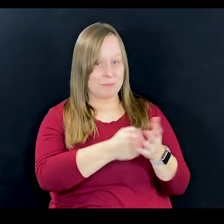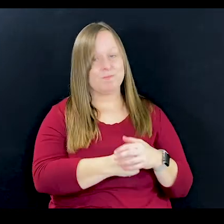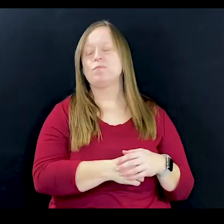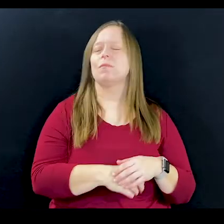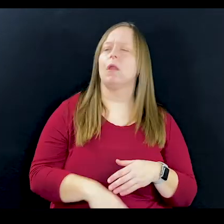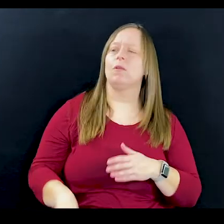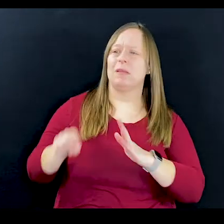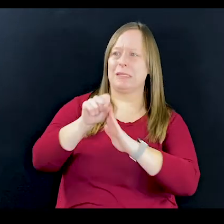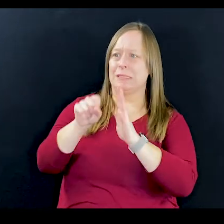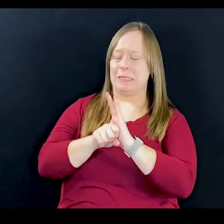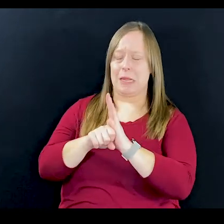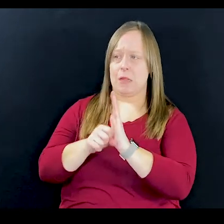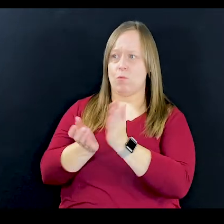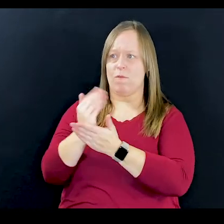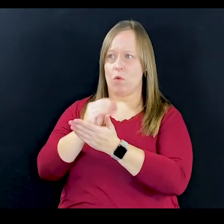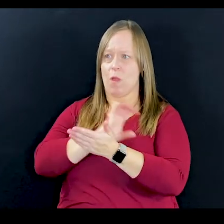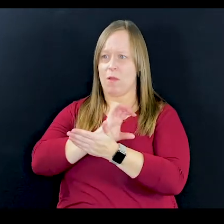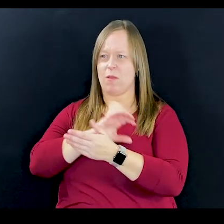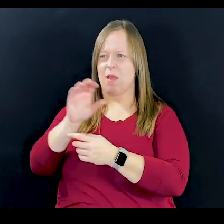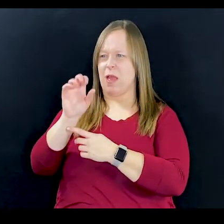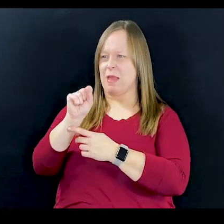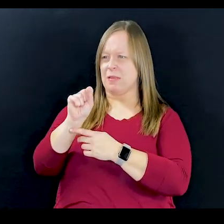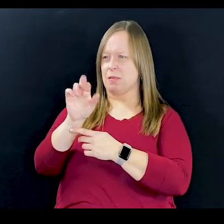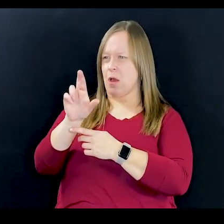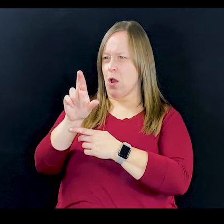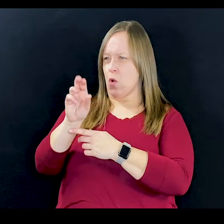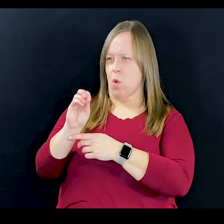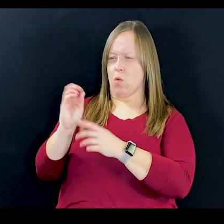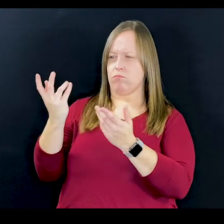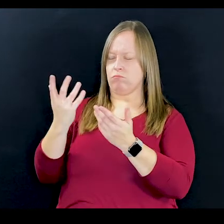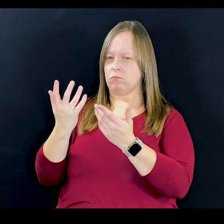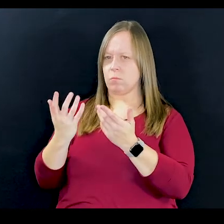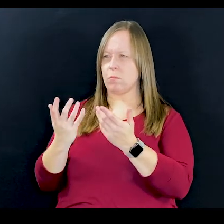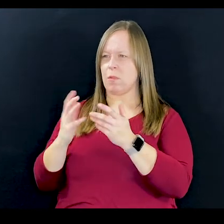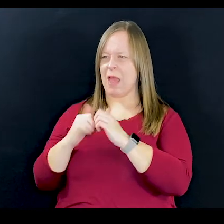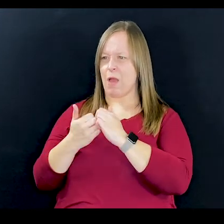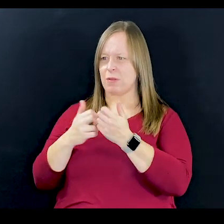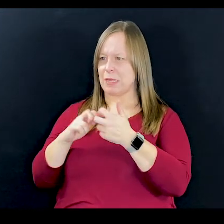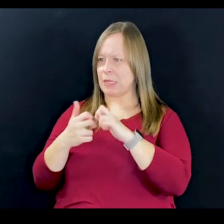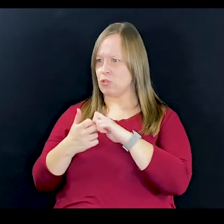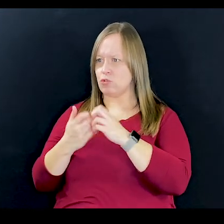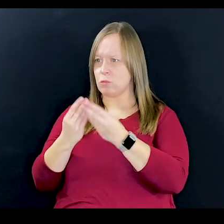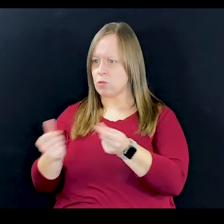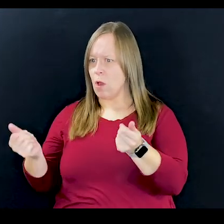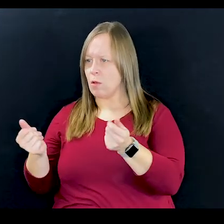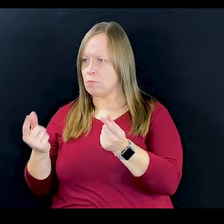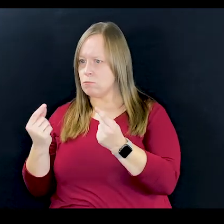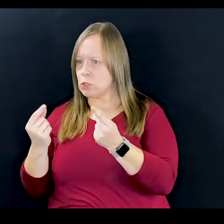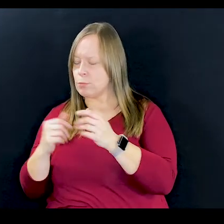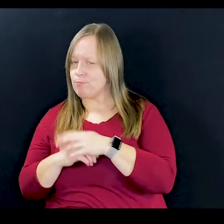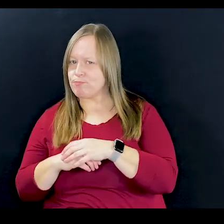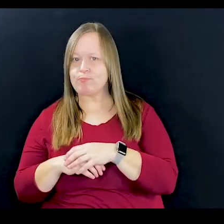K: What was the state review officers or SROs decision? How is this issue eventually resolved?